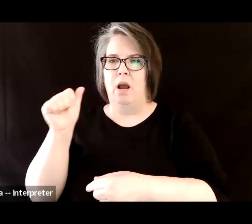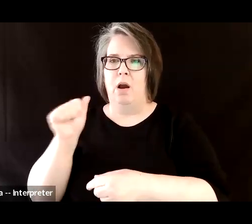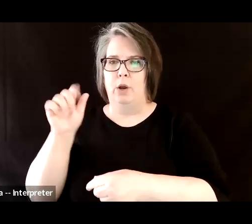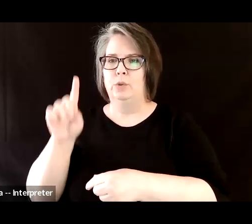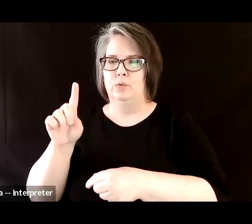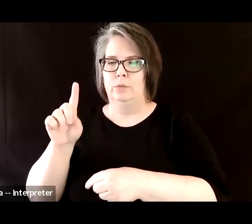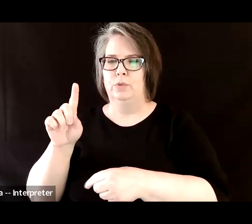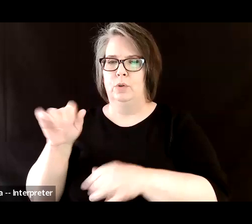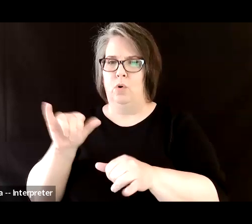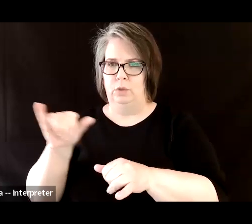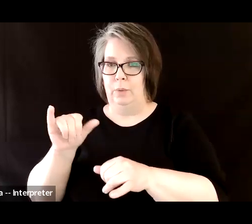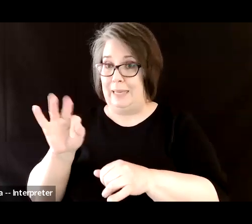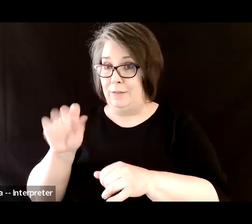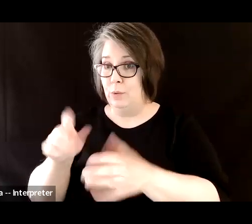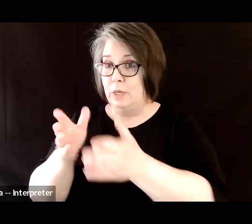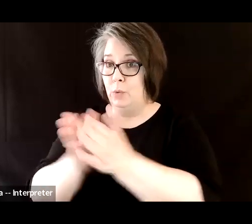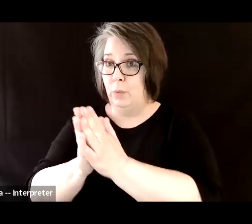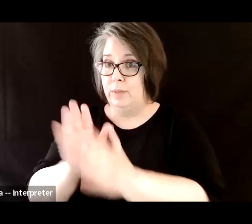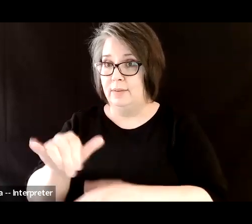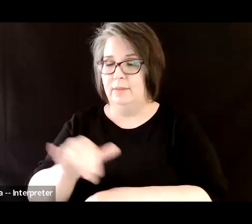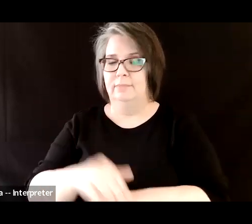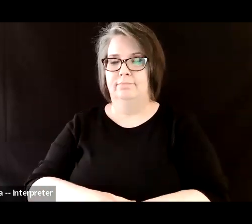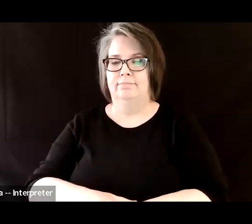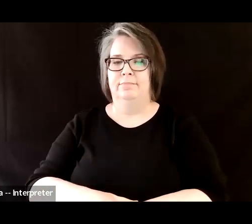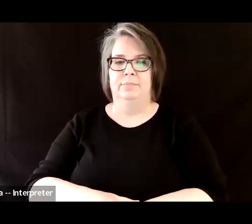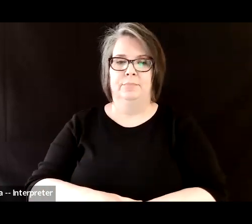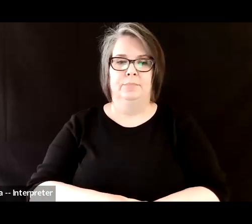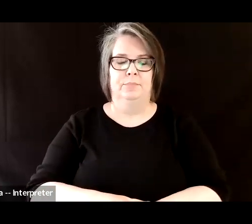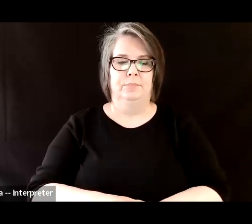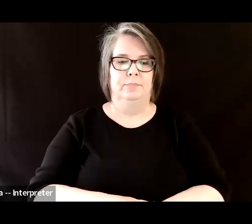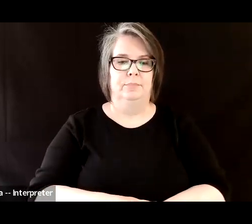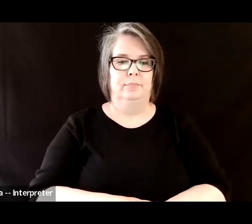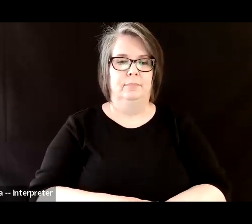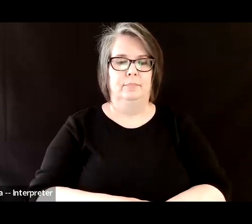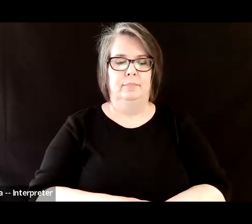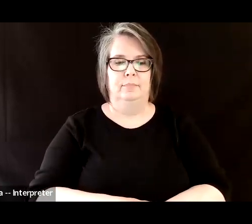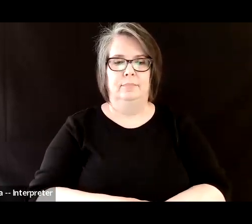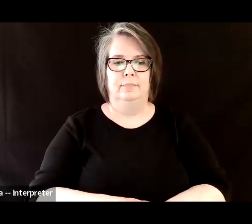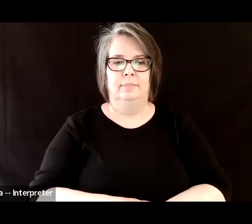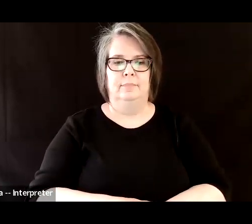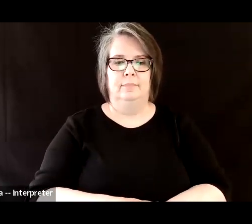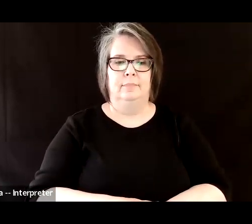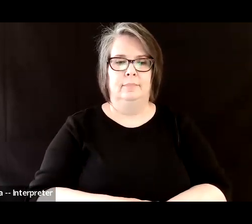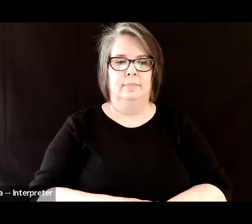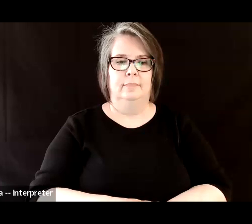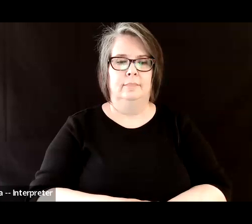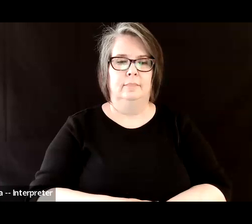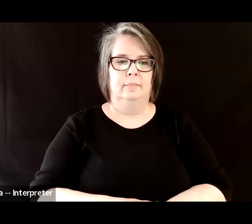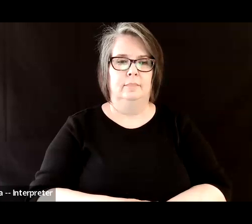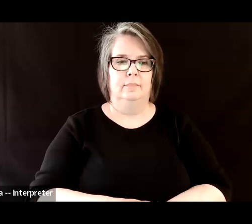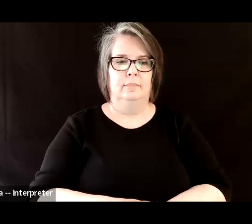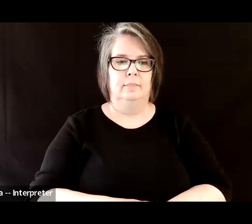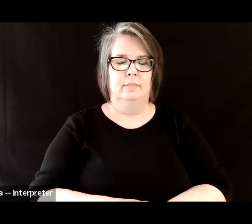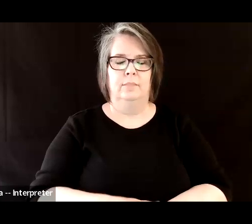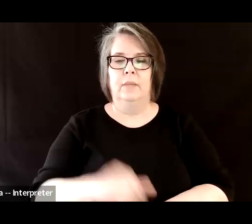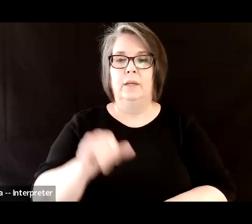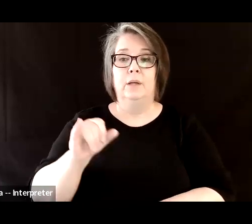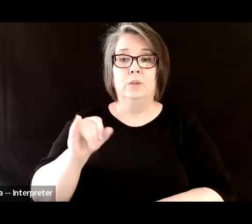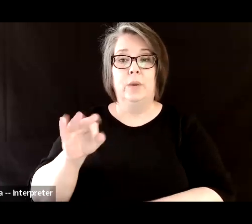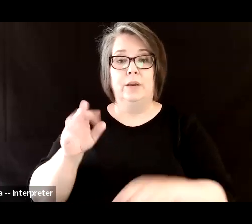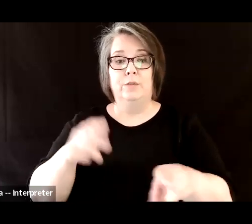request those. And so if you are pulling in an